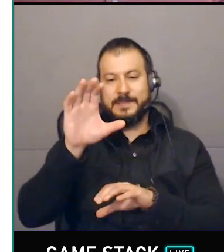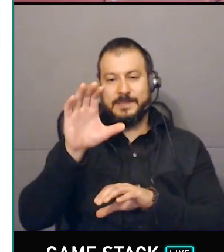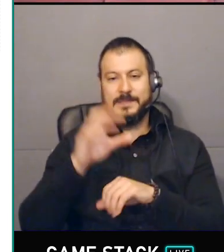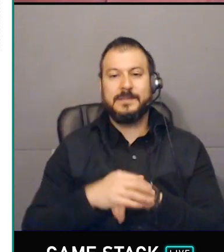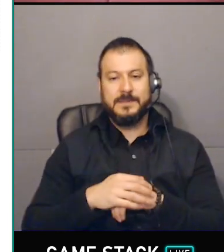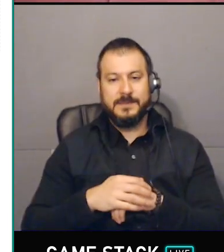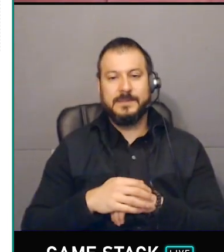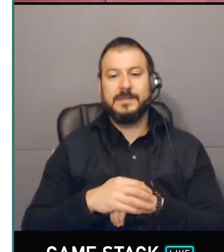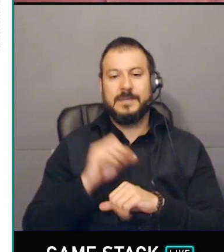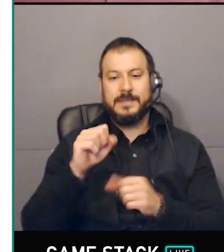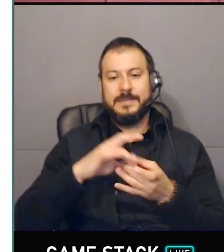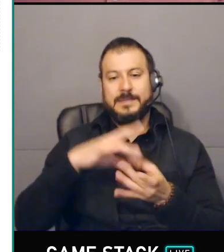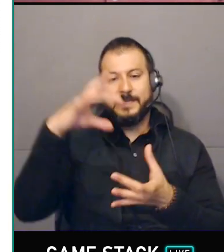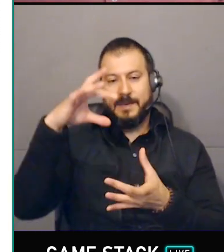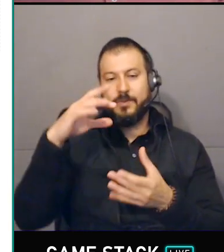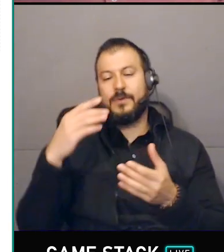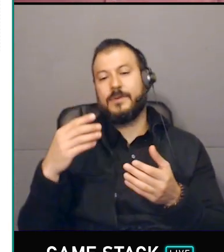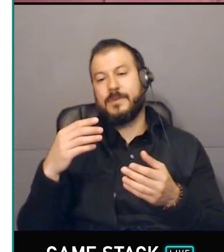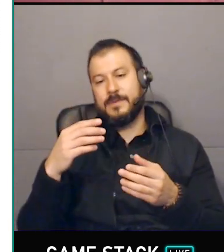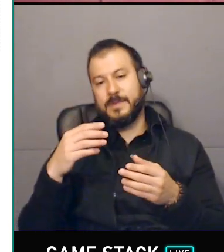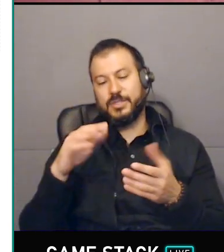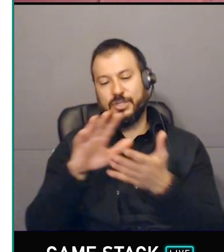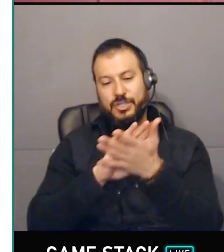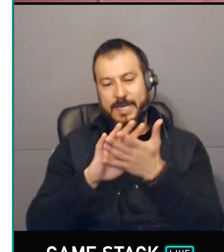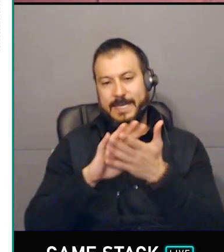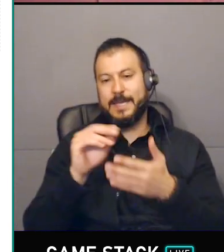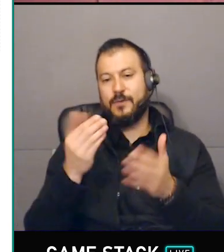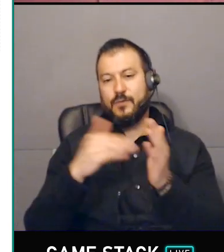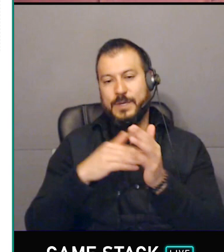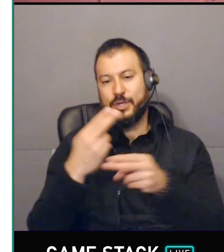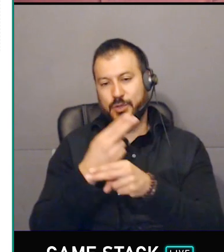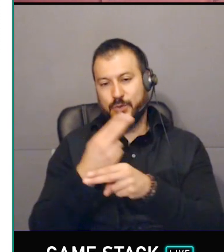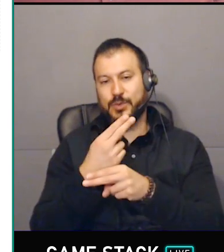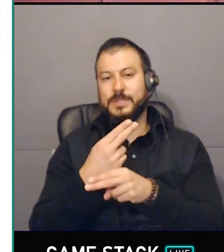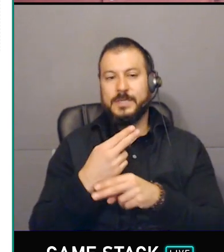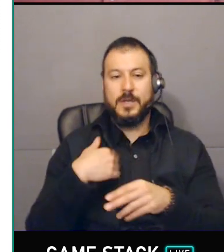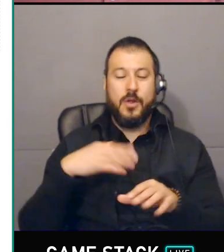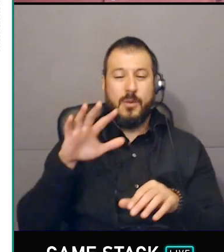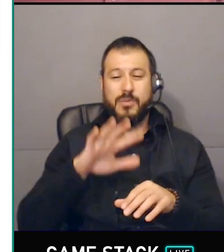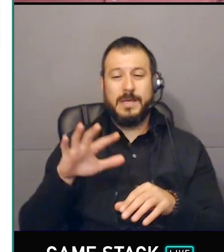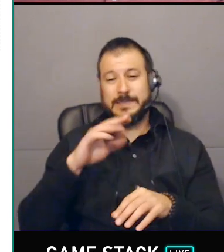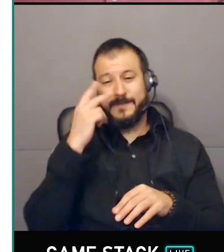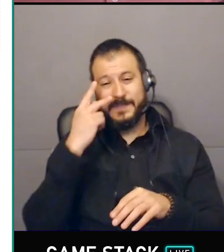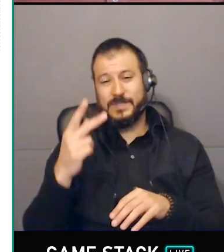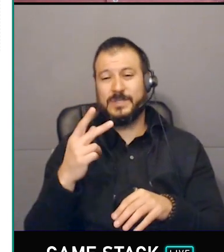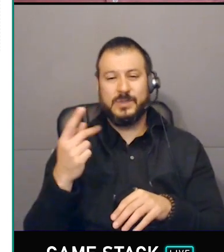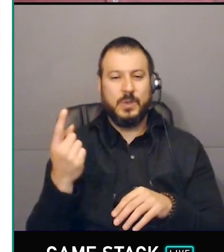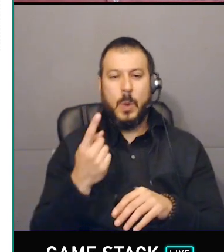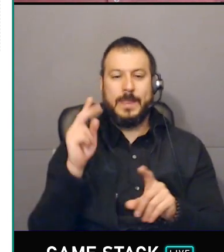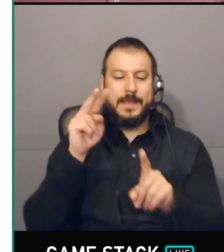We can decouple the shading and reuse, and when we do that, our approximate visibility is only applied to the shading,